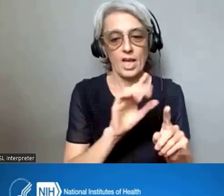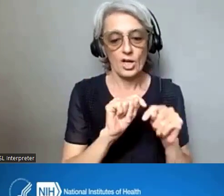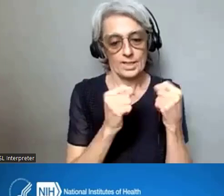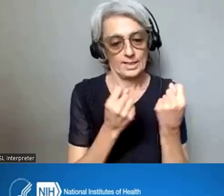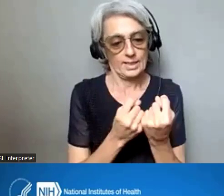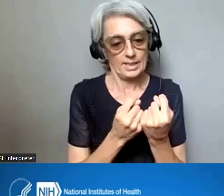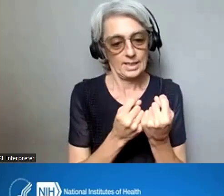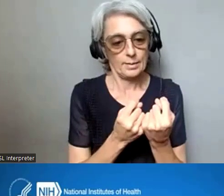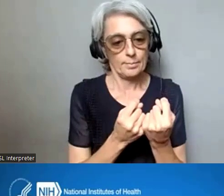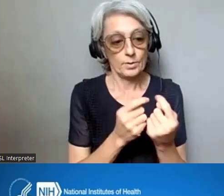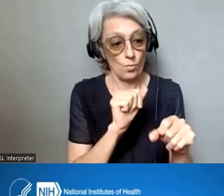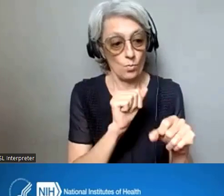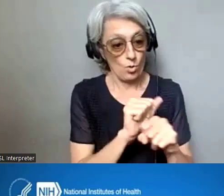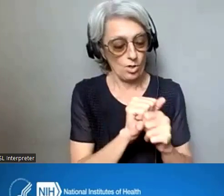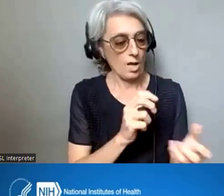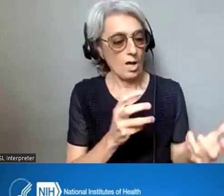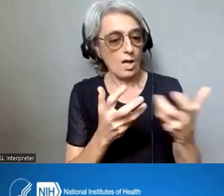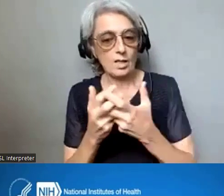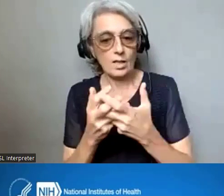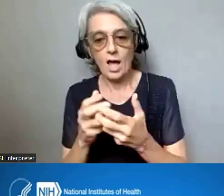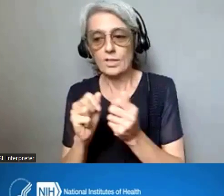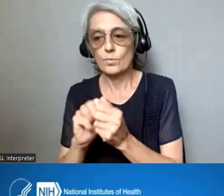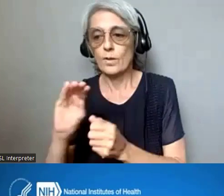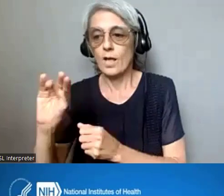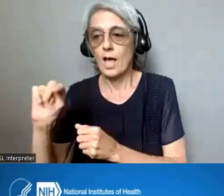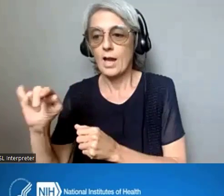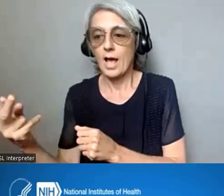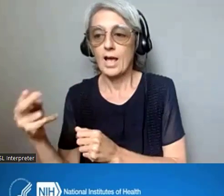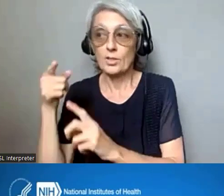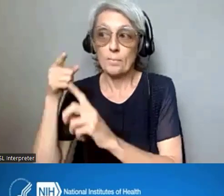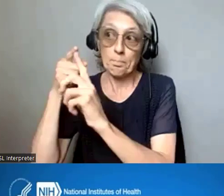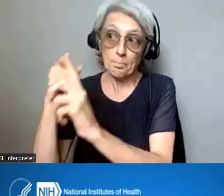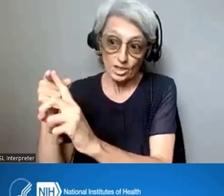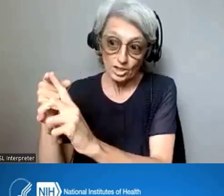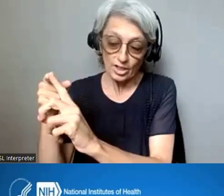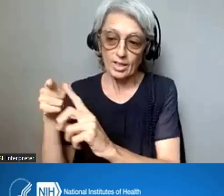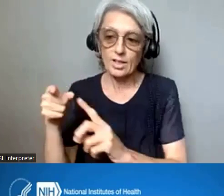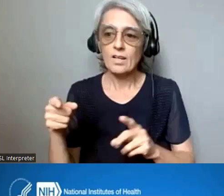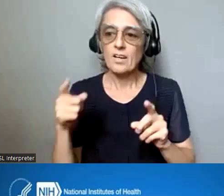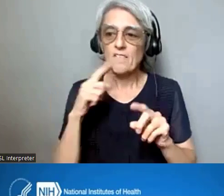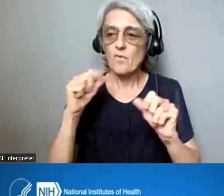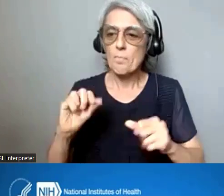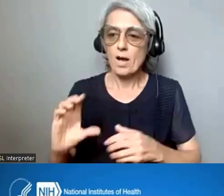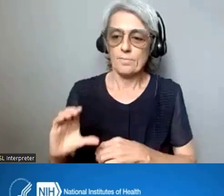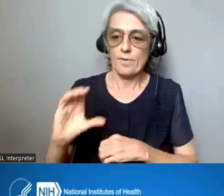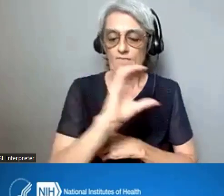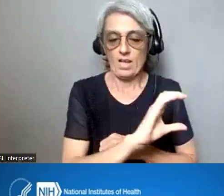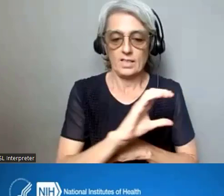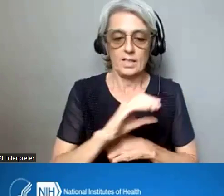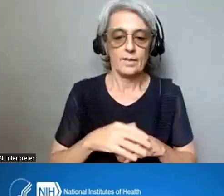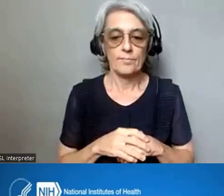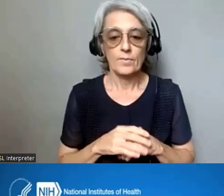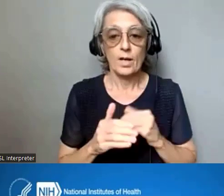with the NIH mission for possible funding. The process for applying and identifying program officers